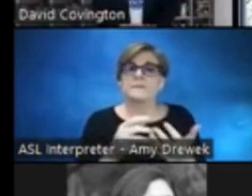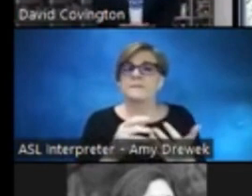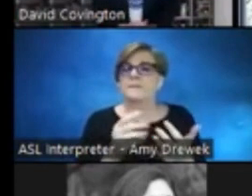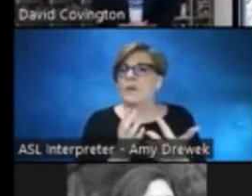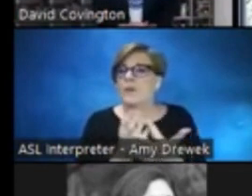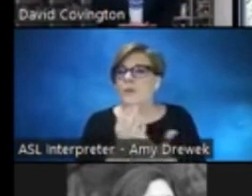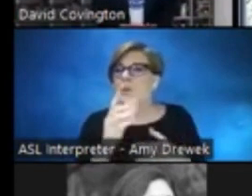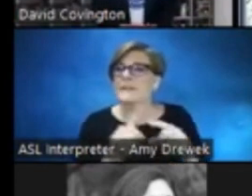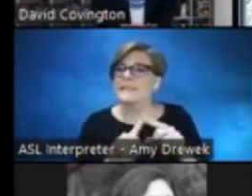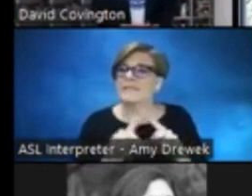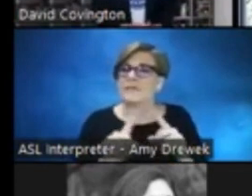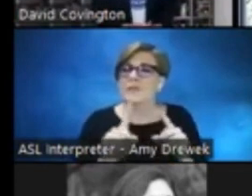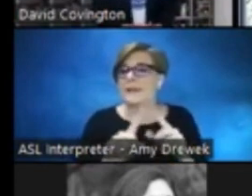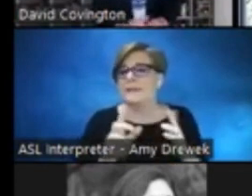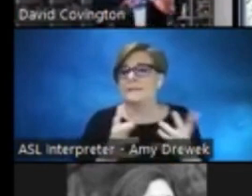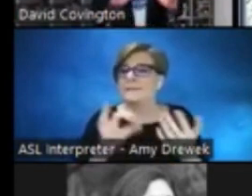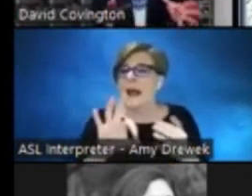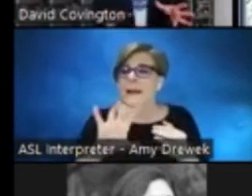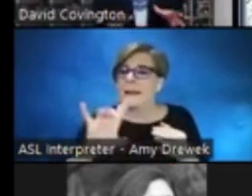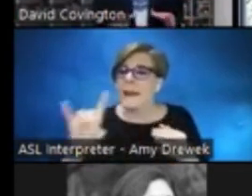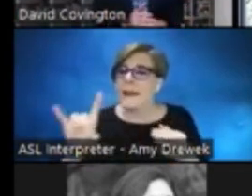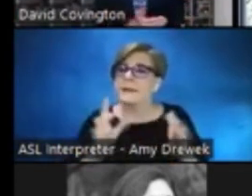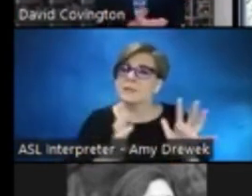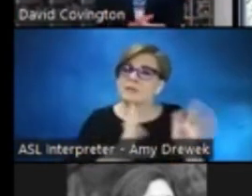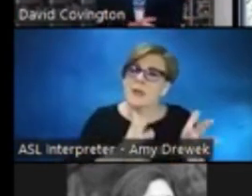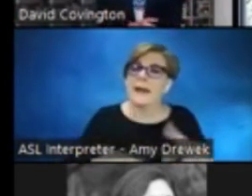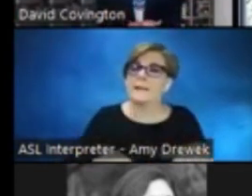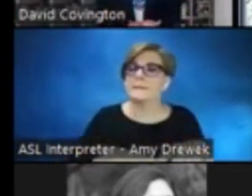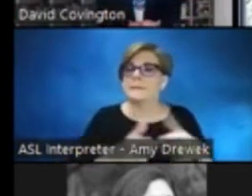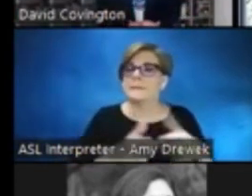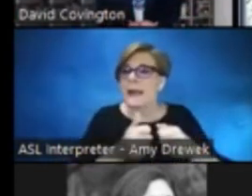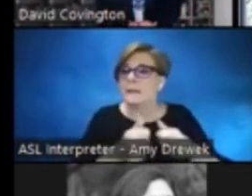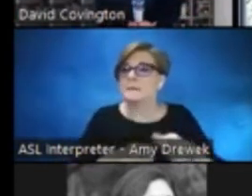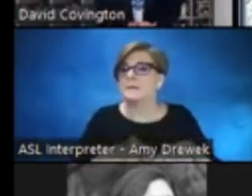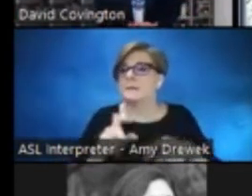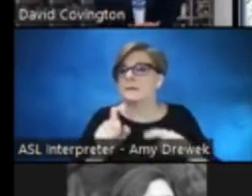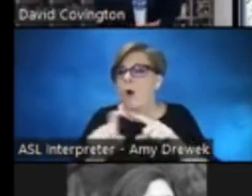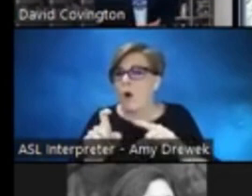CONTACT CENTERS AND WE ARE GOING TO HAVE OUR FIRST SHOW CASE THEN.